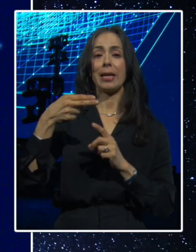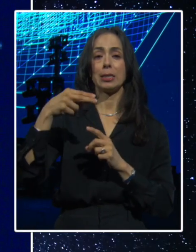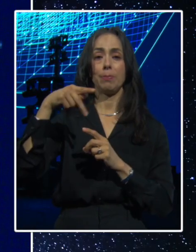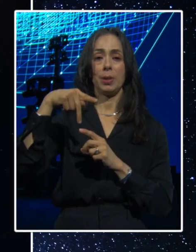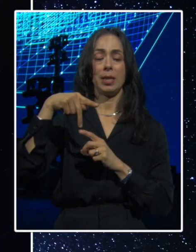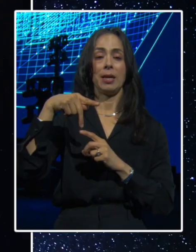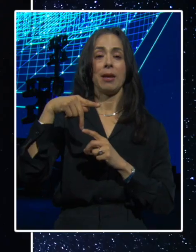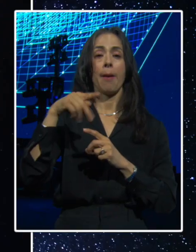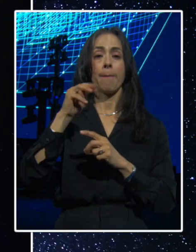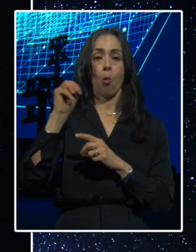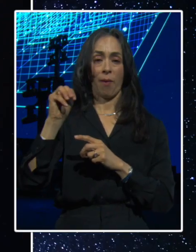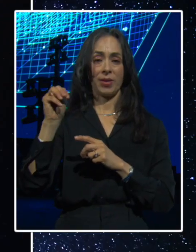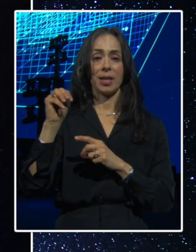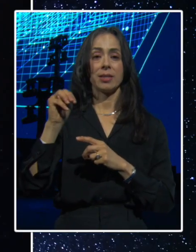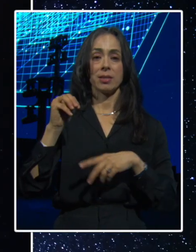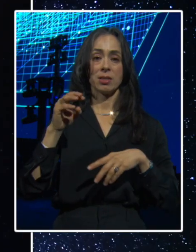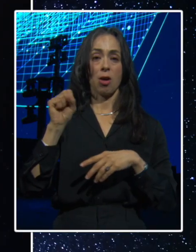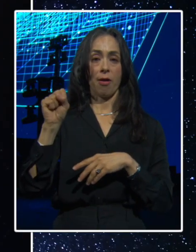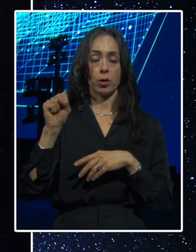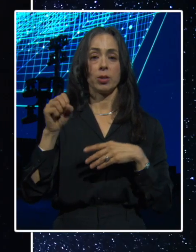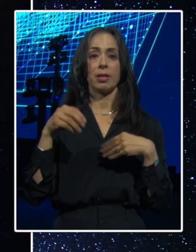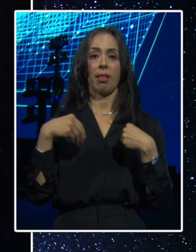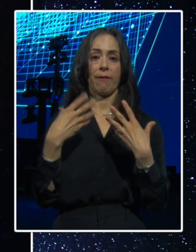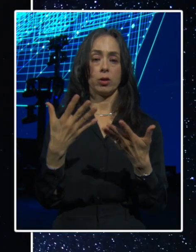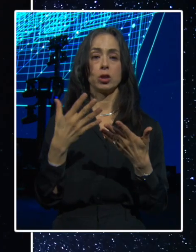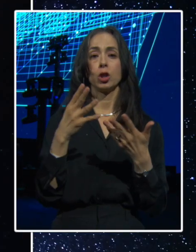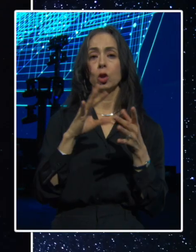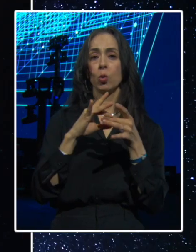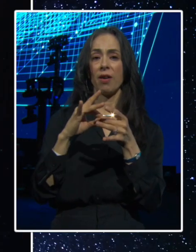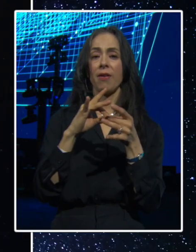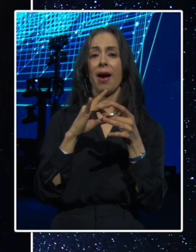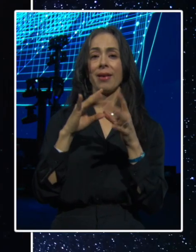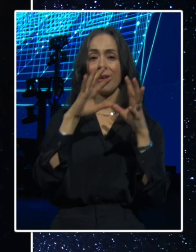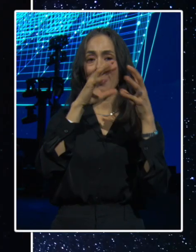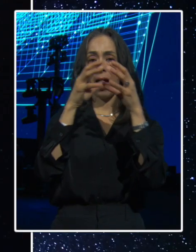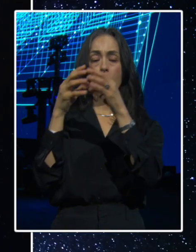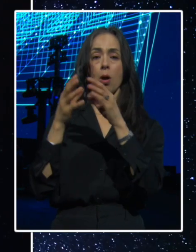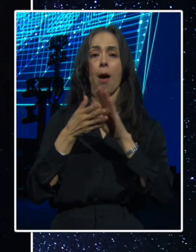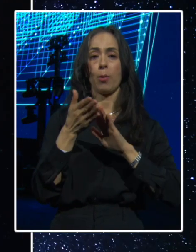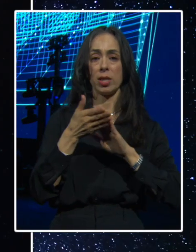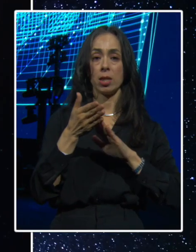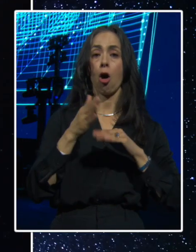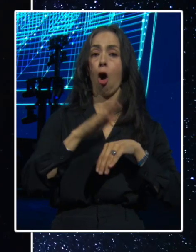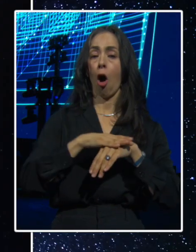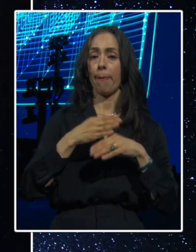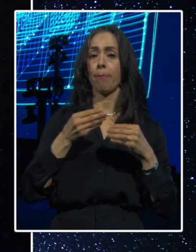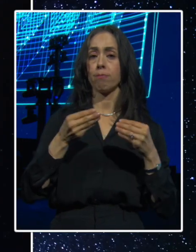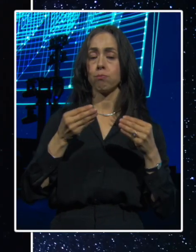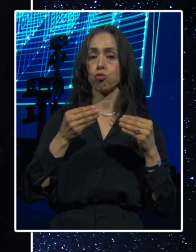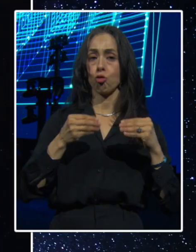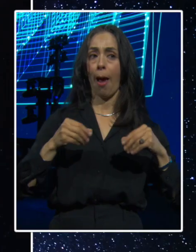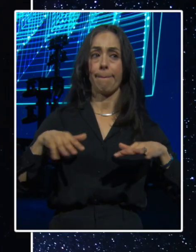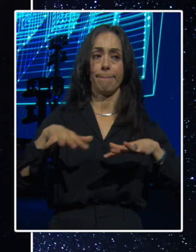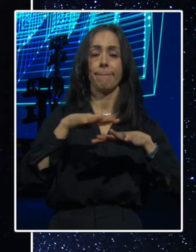HPE Morpheus Enterprise Software delivers Unified Cloud Operations across on-prem and public clouds.